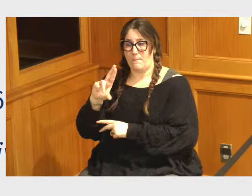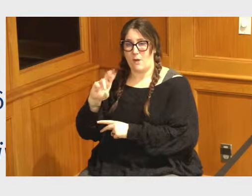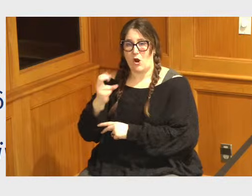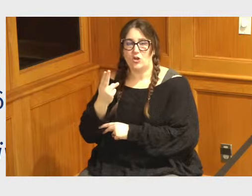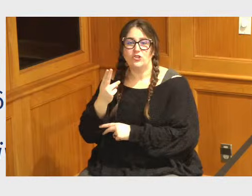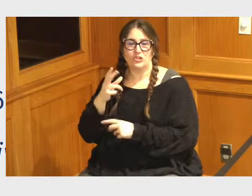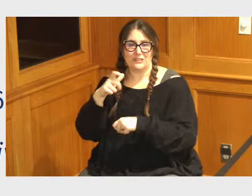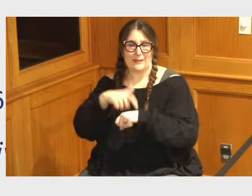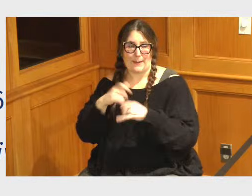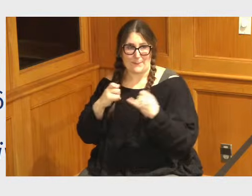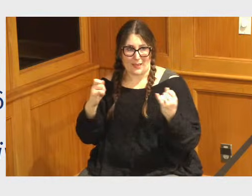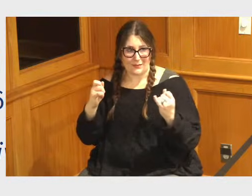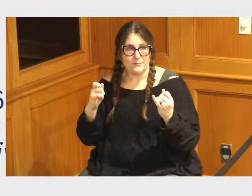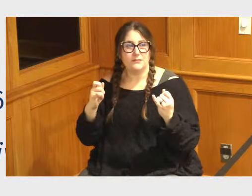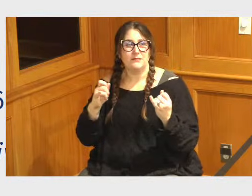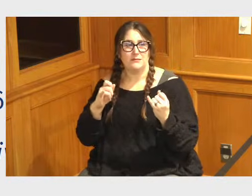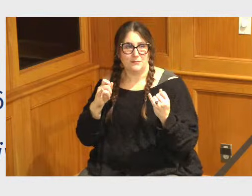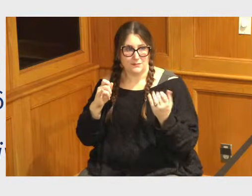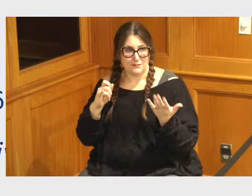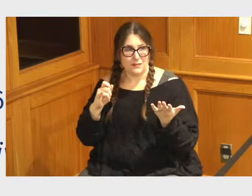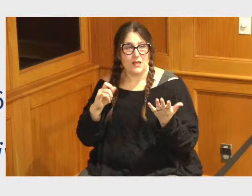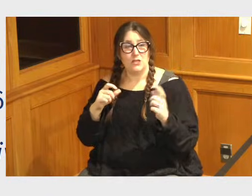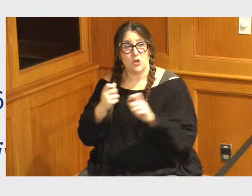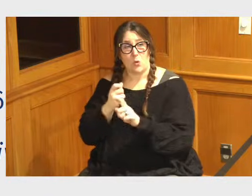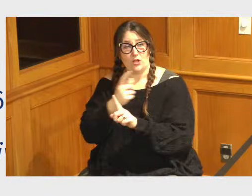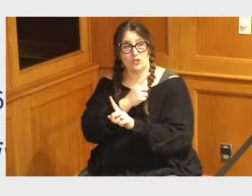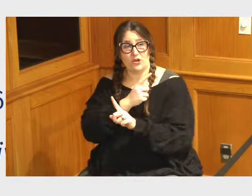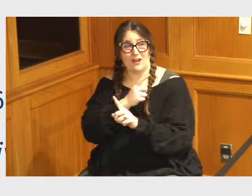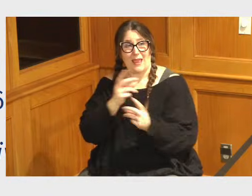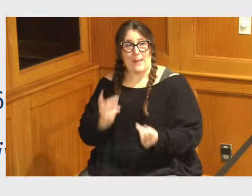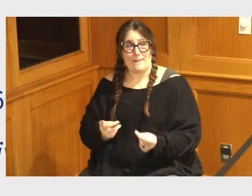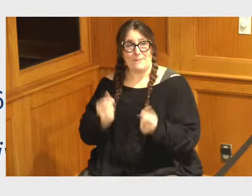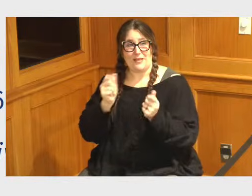that middle bullet says alternative immediate investment opportunities. Those are projects that